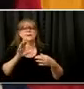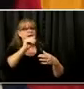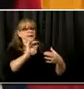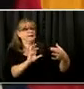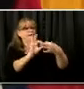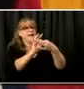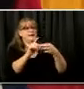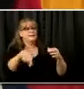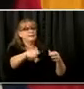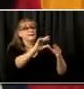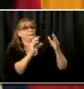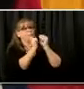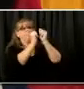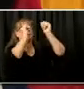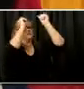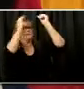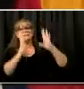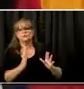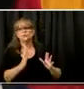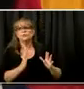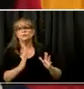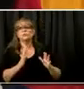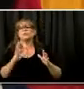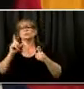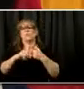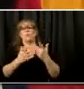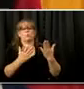to thank you governor thank you commissioner for highlighting this issue and again we're here to